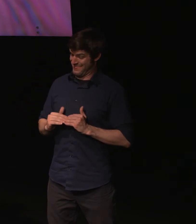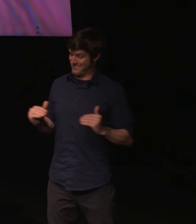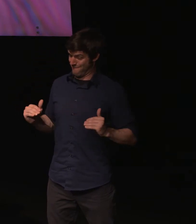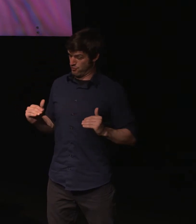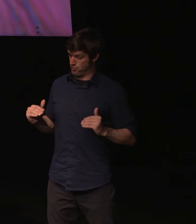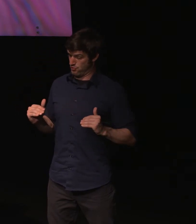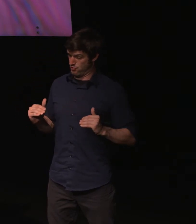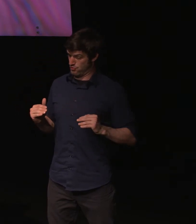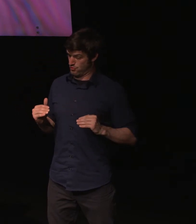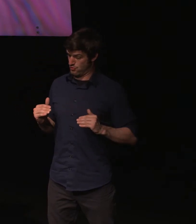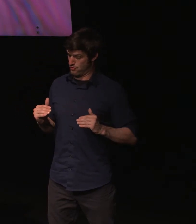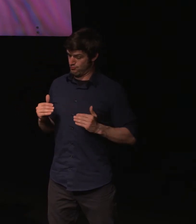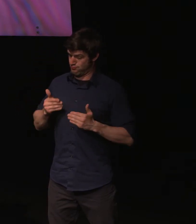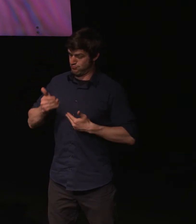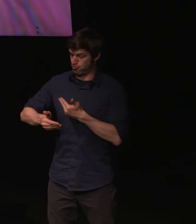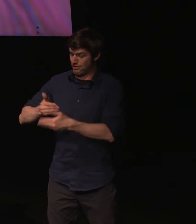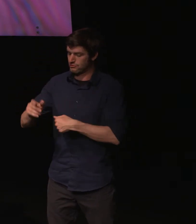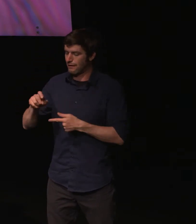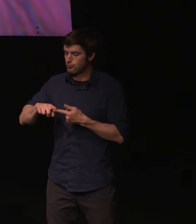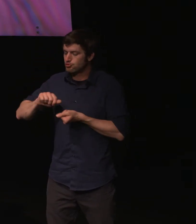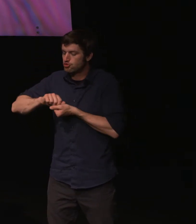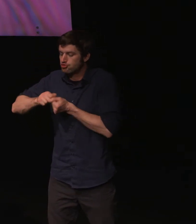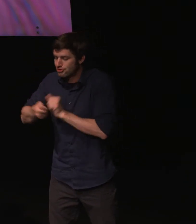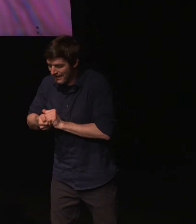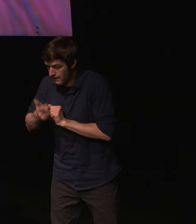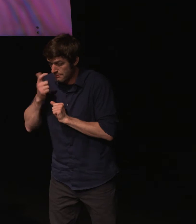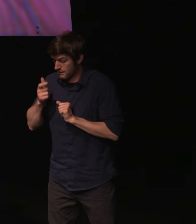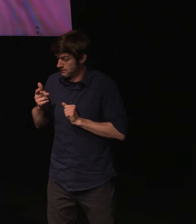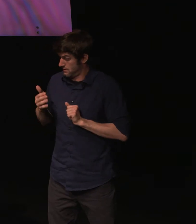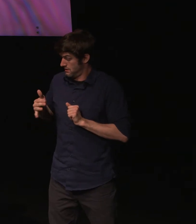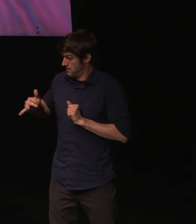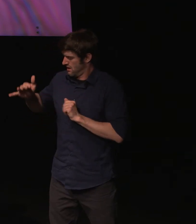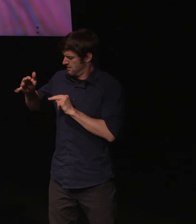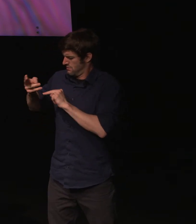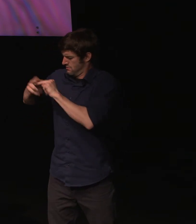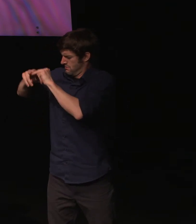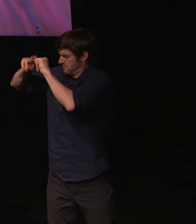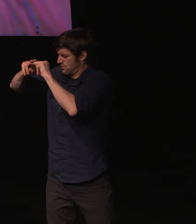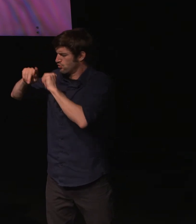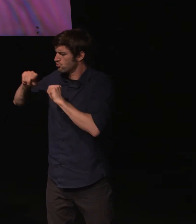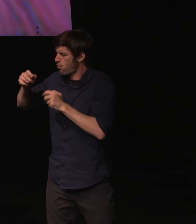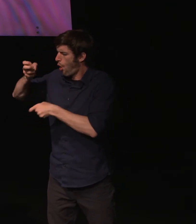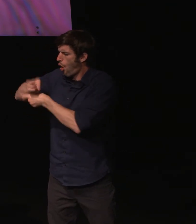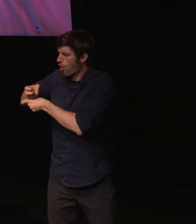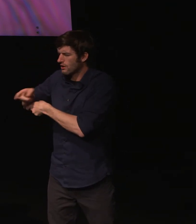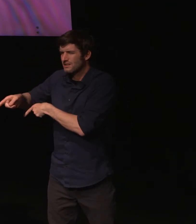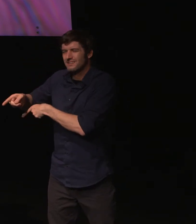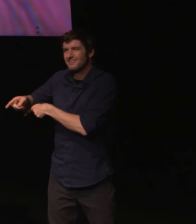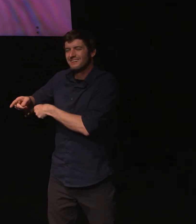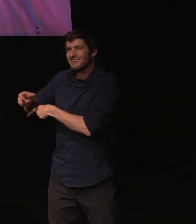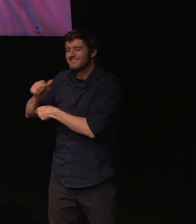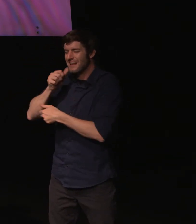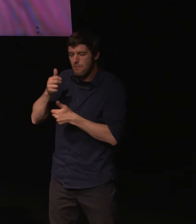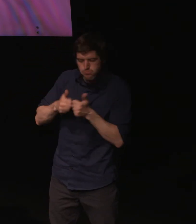because it gets a little too steep. It's not that there's a problem with it being difficult, it's just it's too...